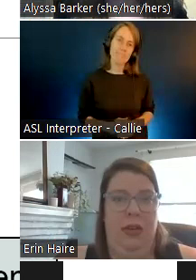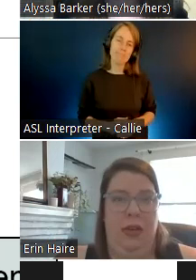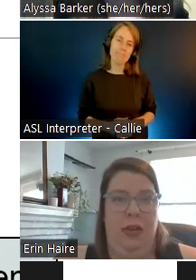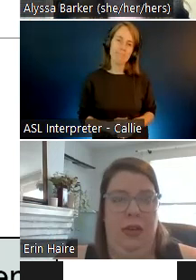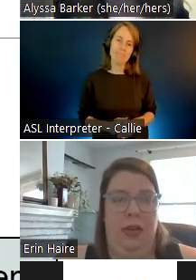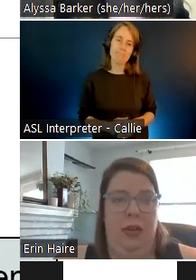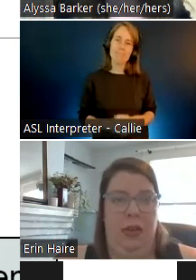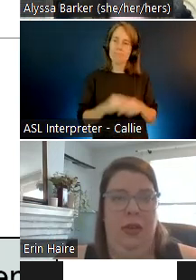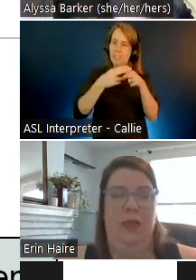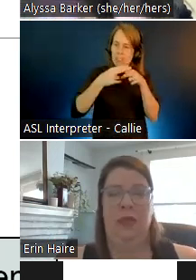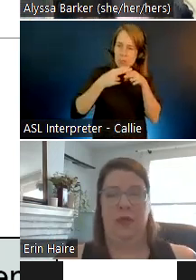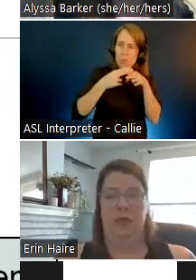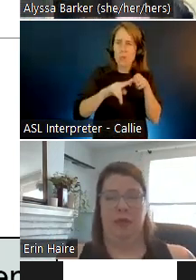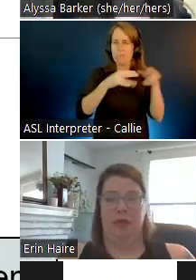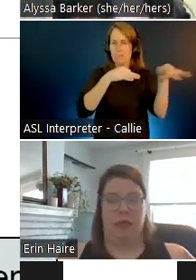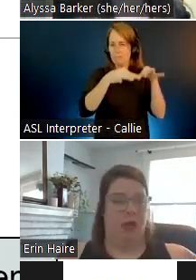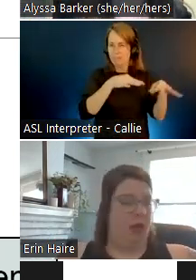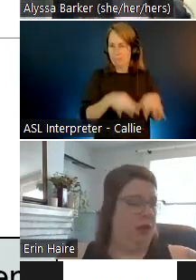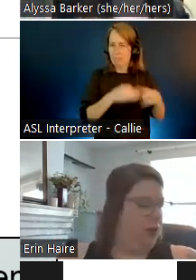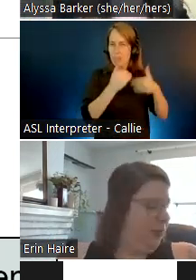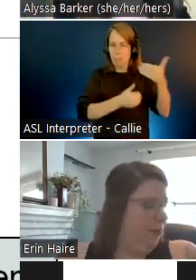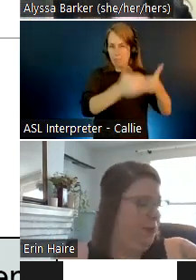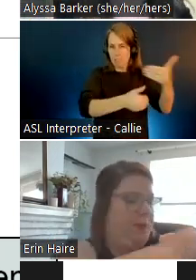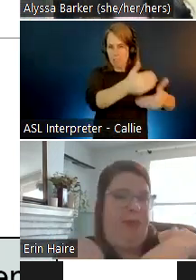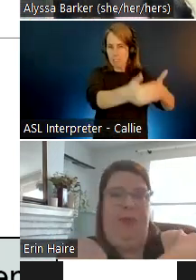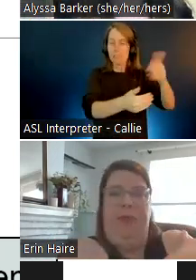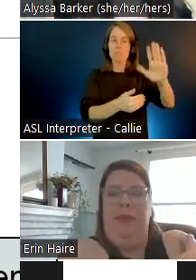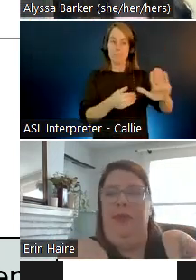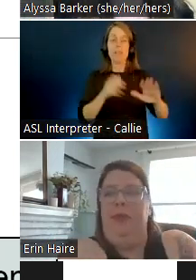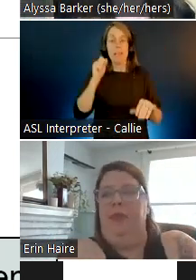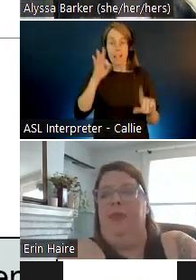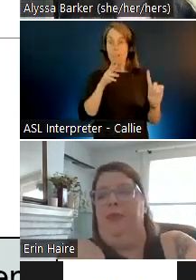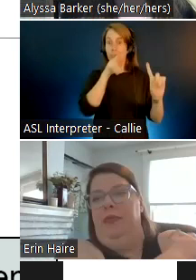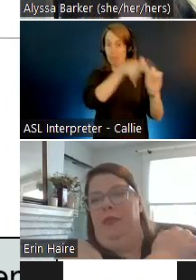a quick overview of our process if you do choose to file with us and like i said HUD kind of does